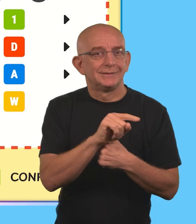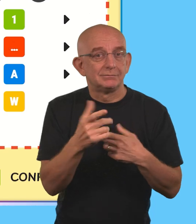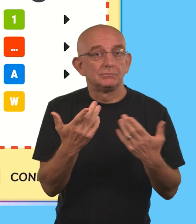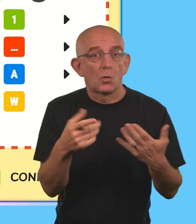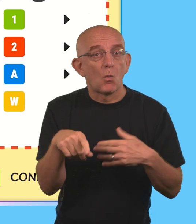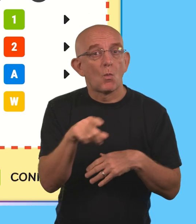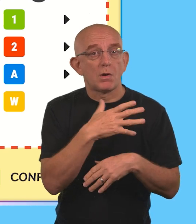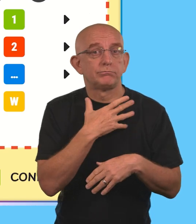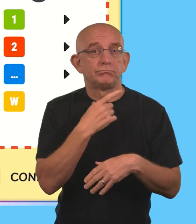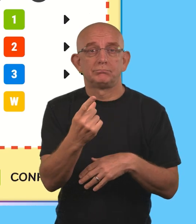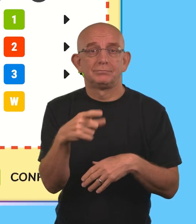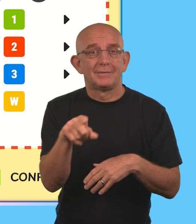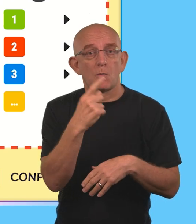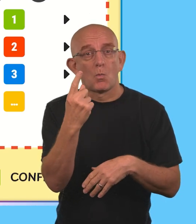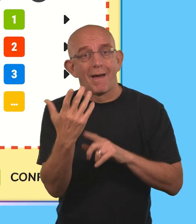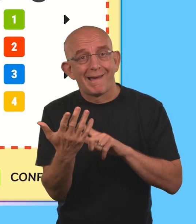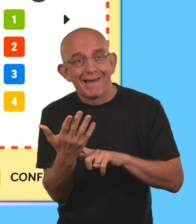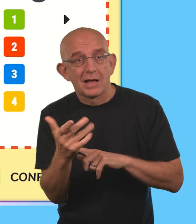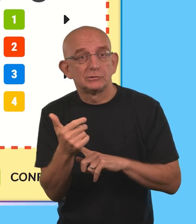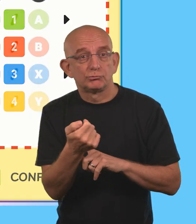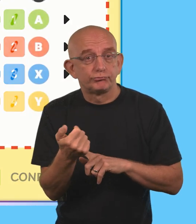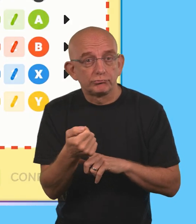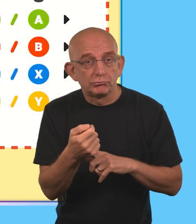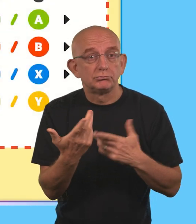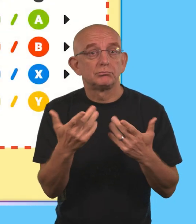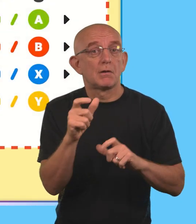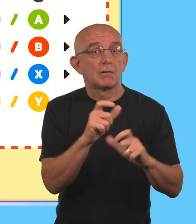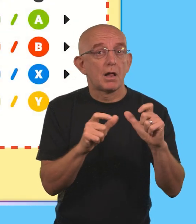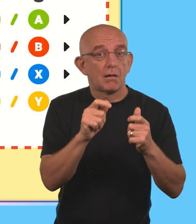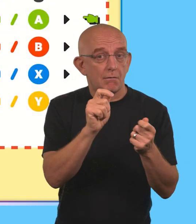or choose to operate a gamepad with a single hand.